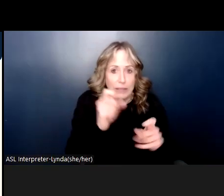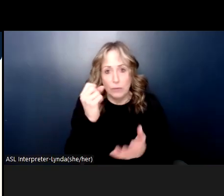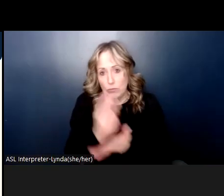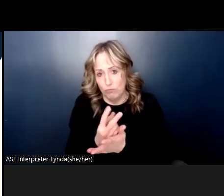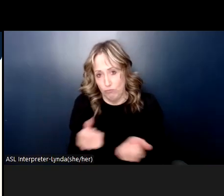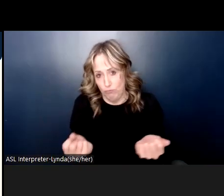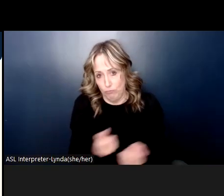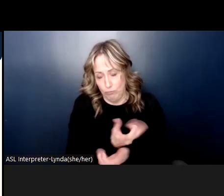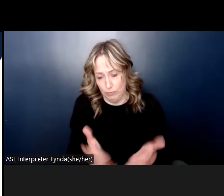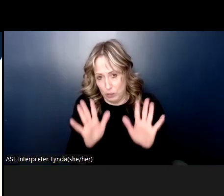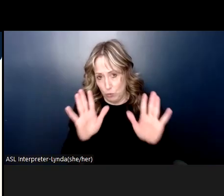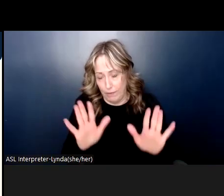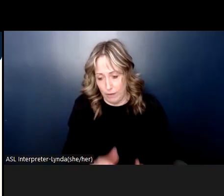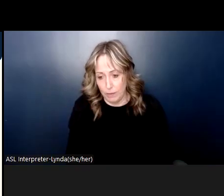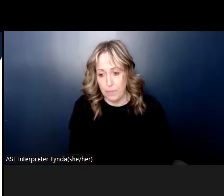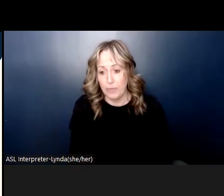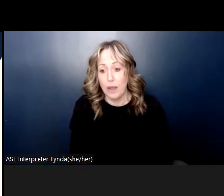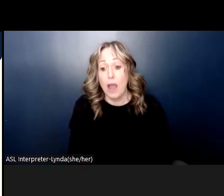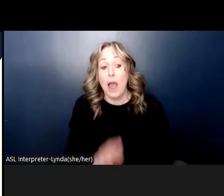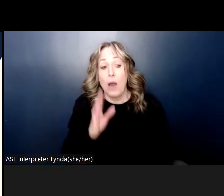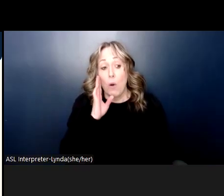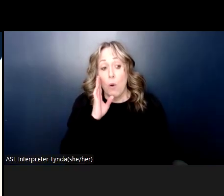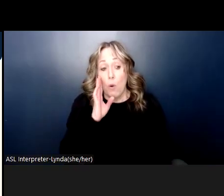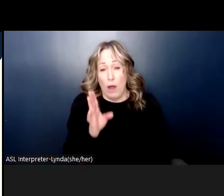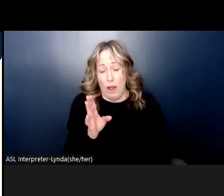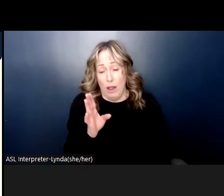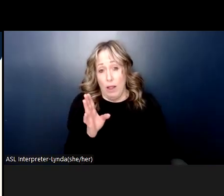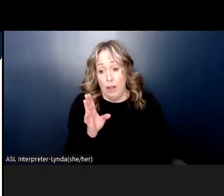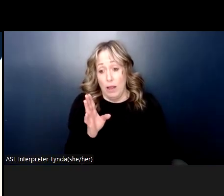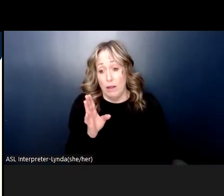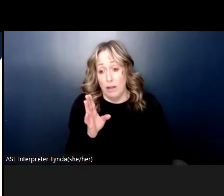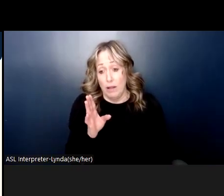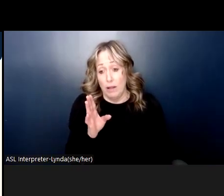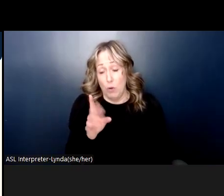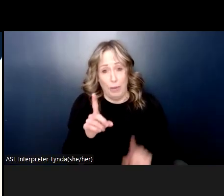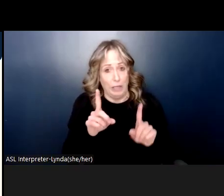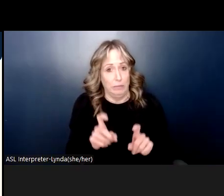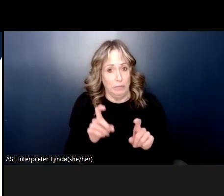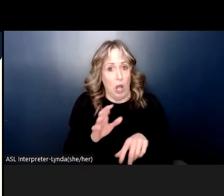And we will be opening if new testing on the 20th weekend, we will open